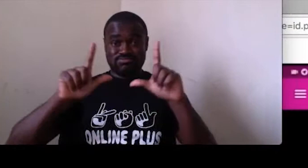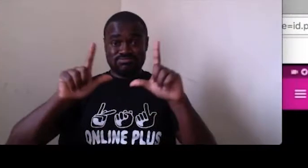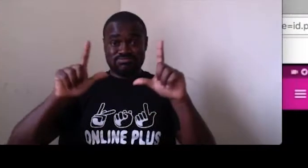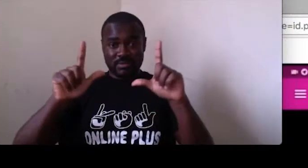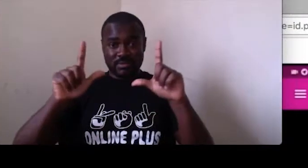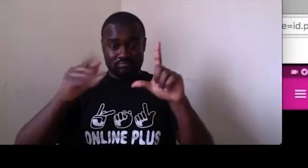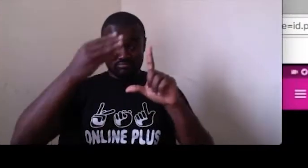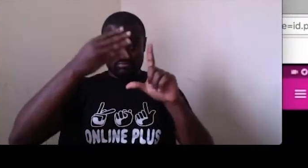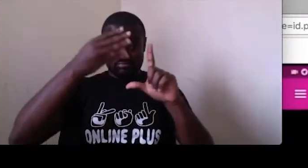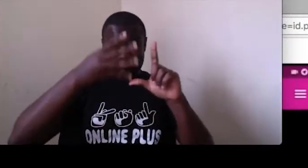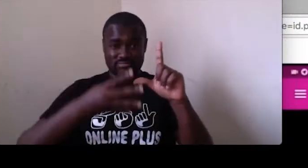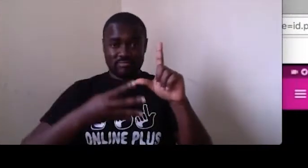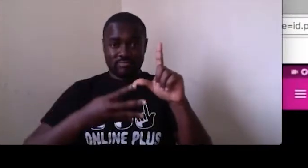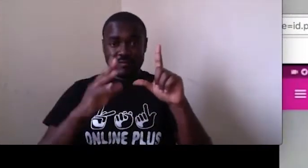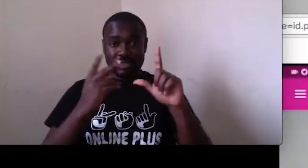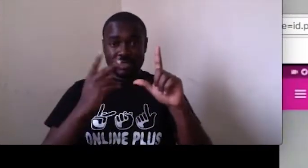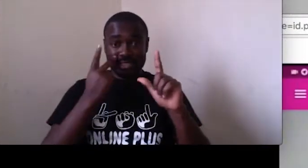Once you open up the app